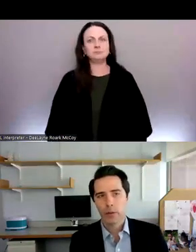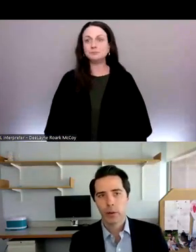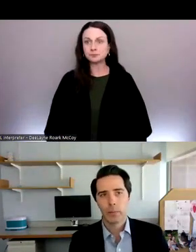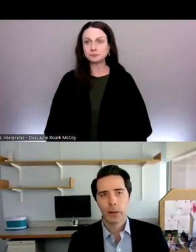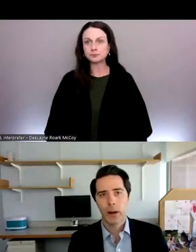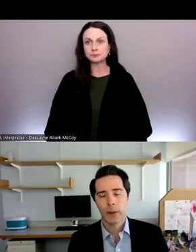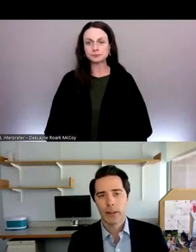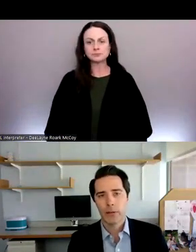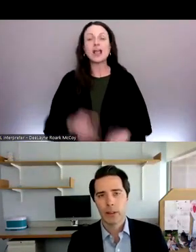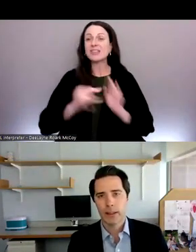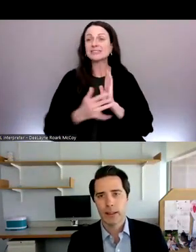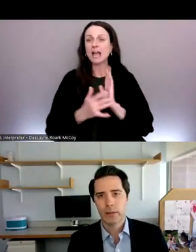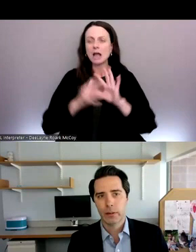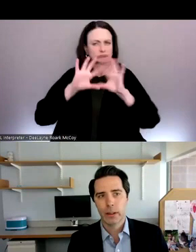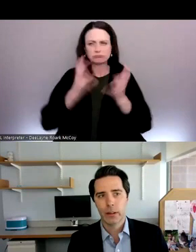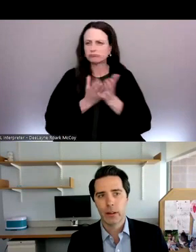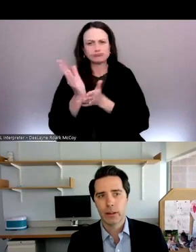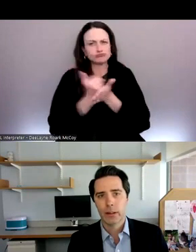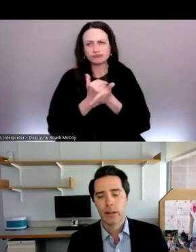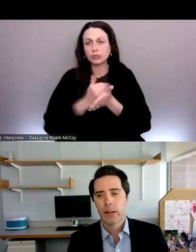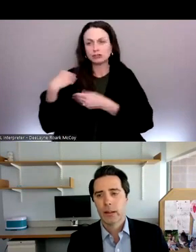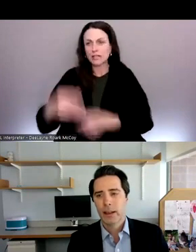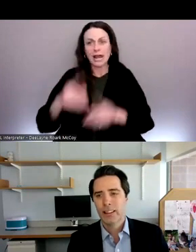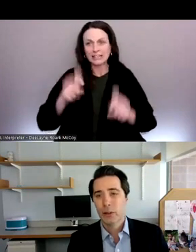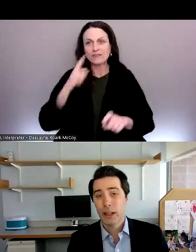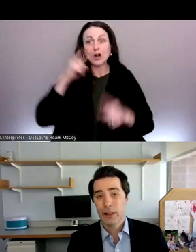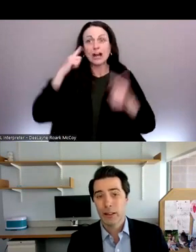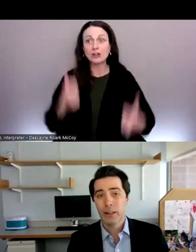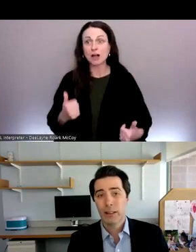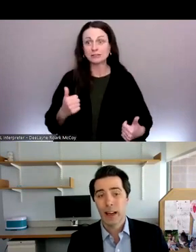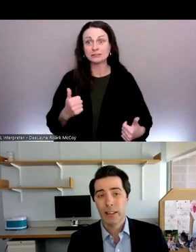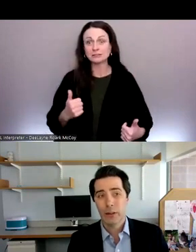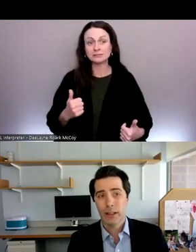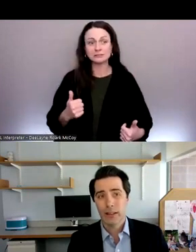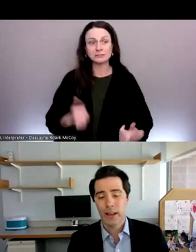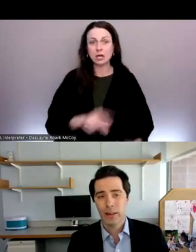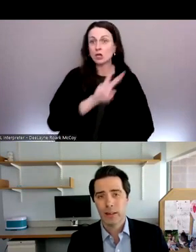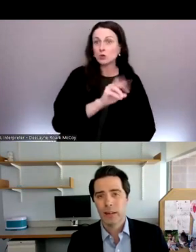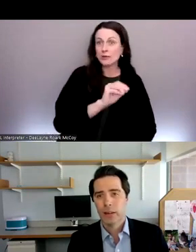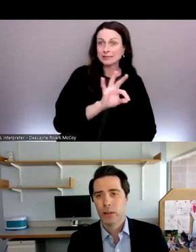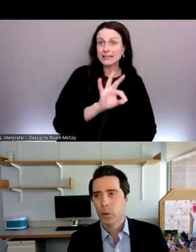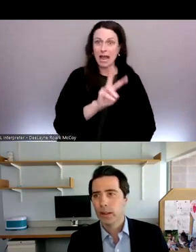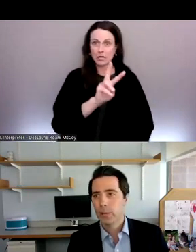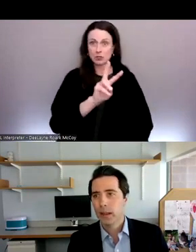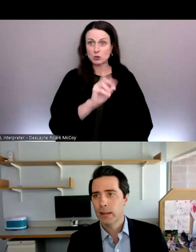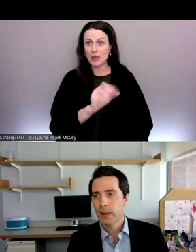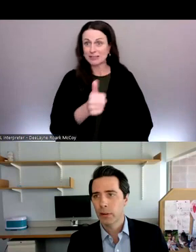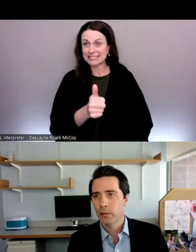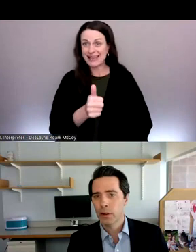perform comprehensive genetic testing for hearing loss in 2009 and 2010. so